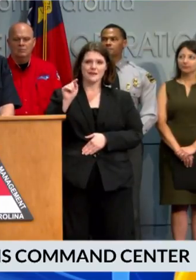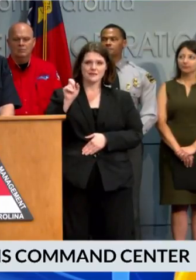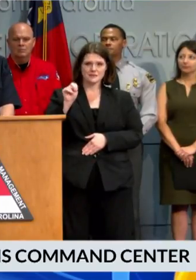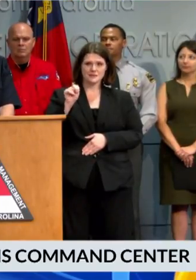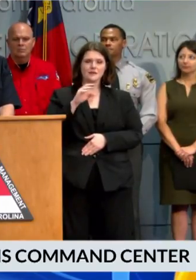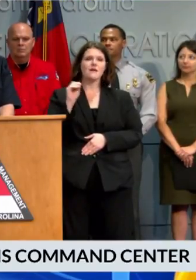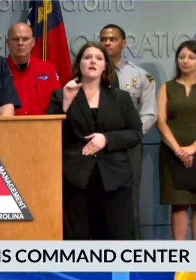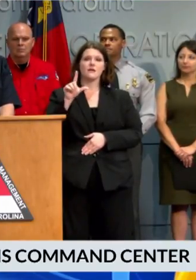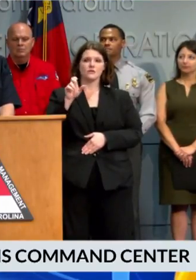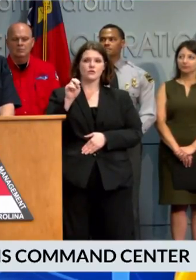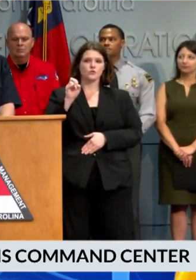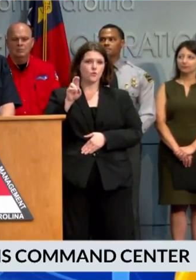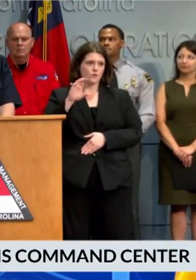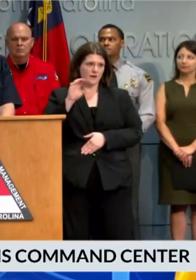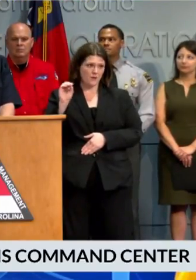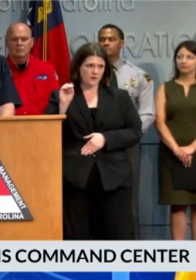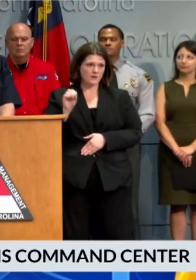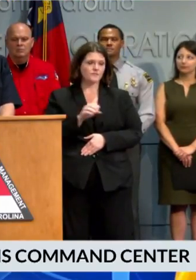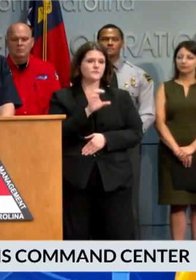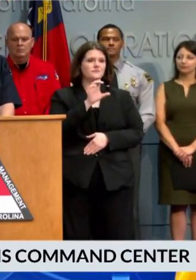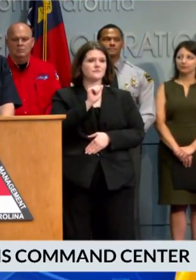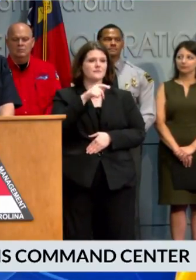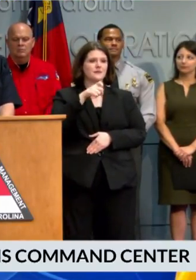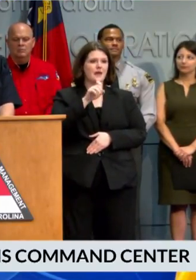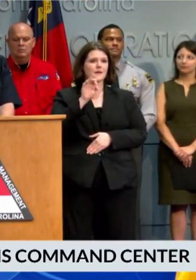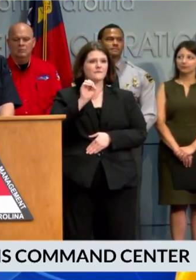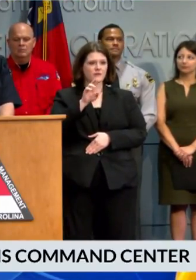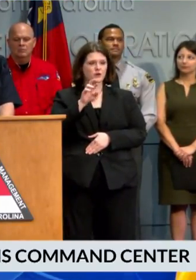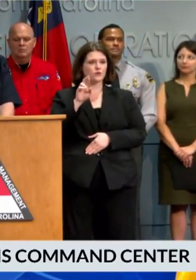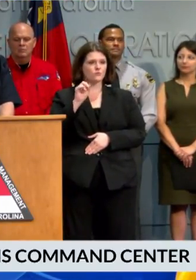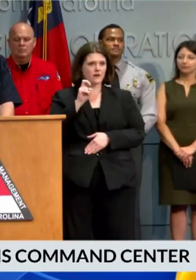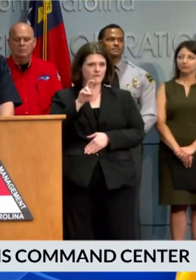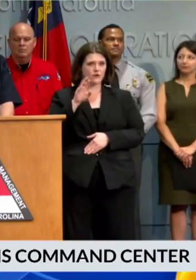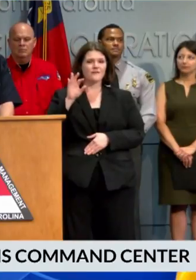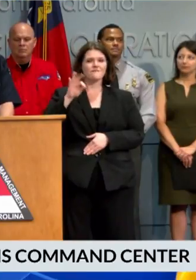TAR RIVER AT GREENVILLE IN PITT COUNTY.